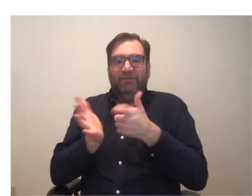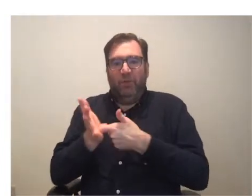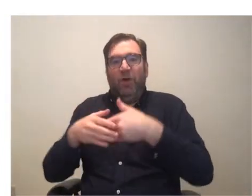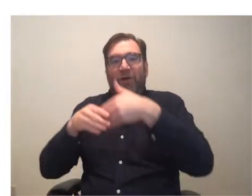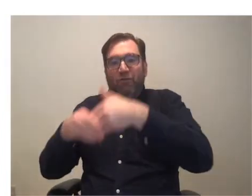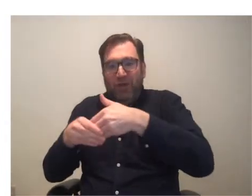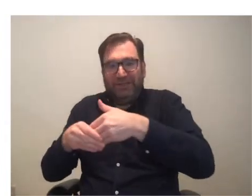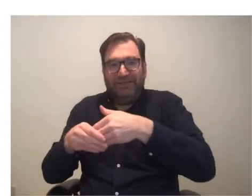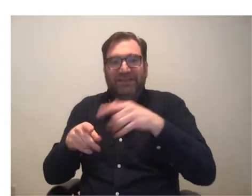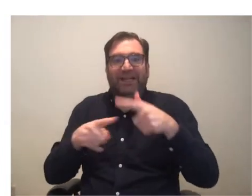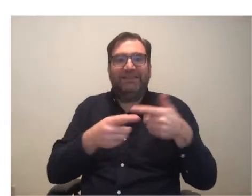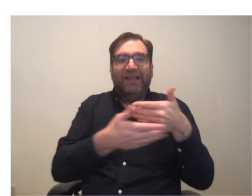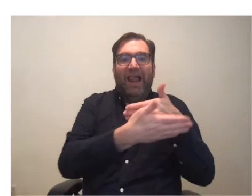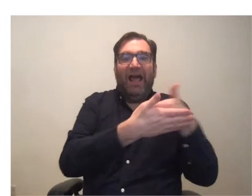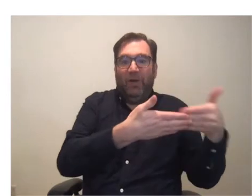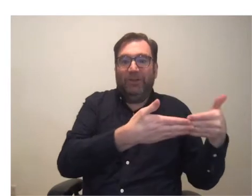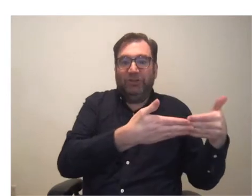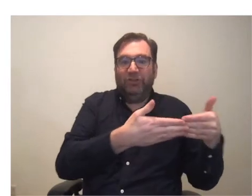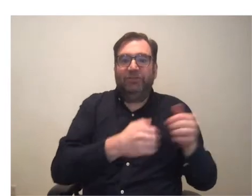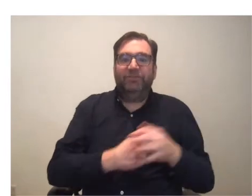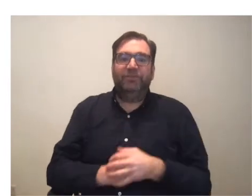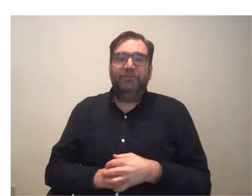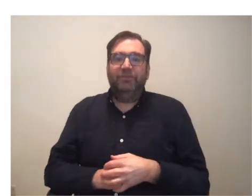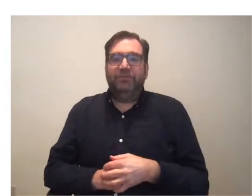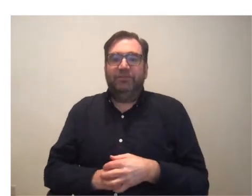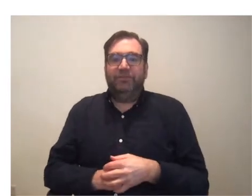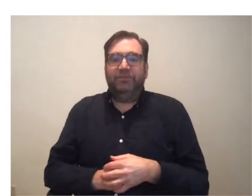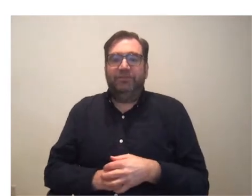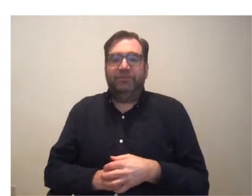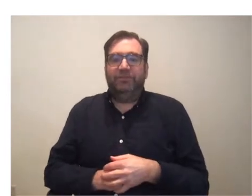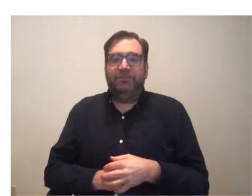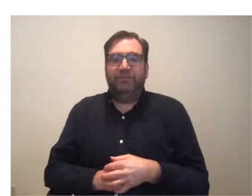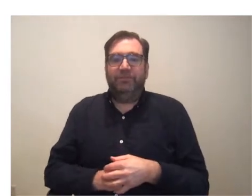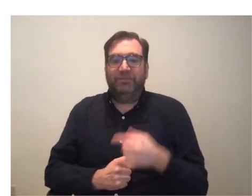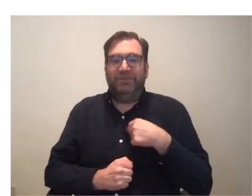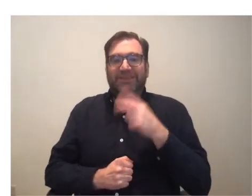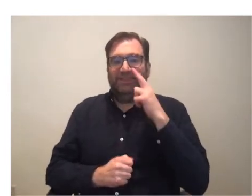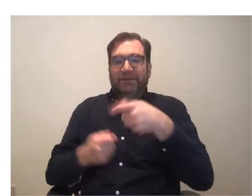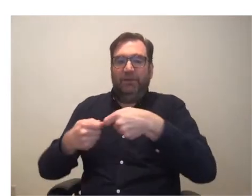in this case, for the signs "friend" and “language".